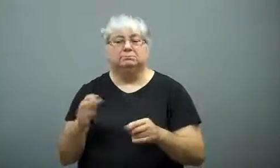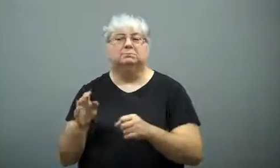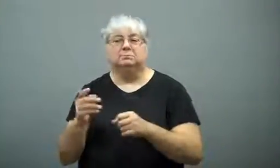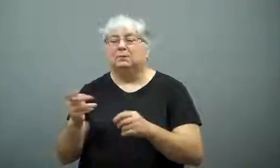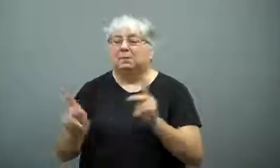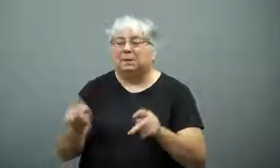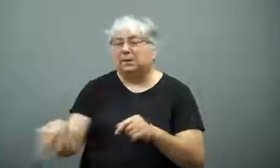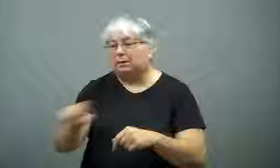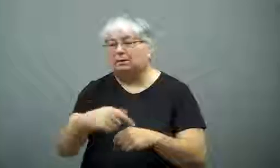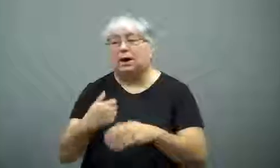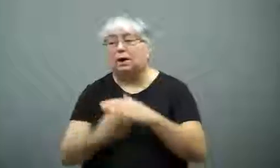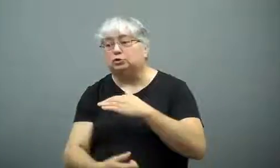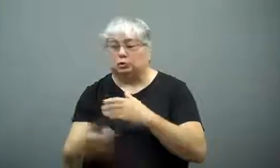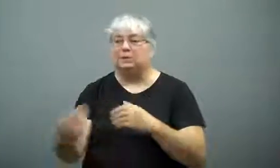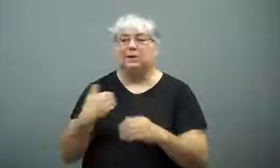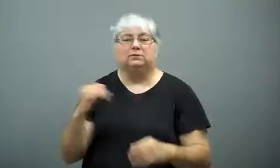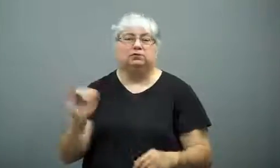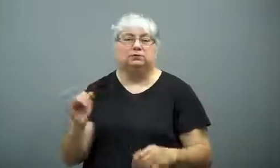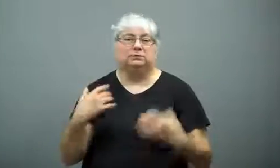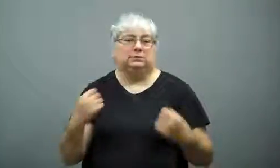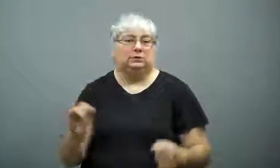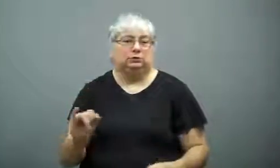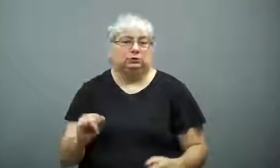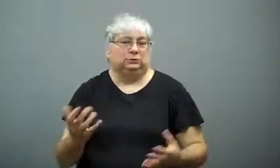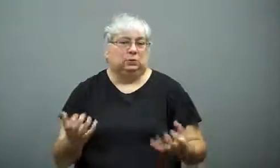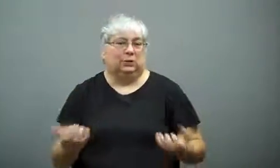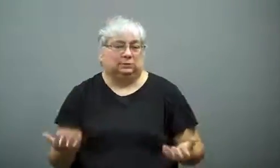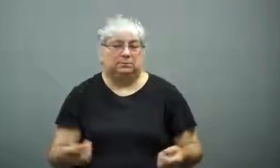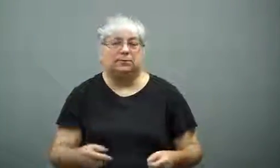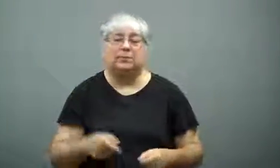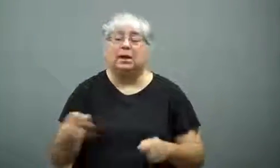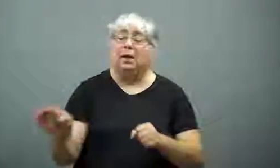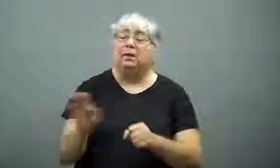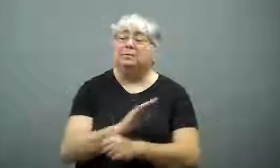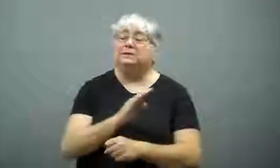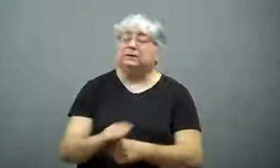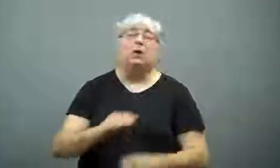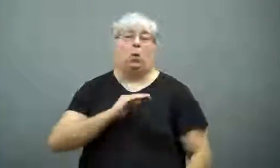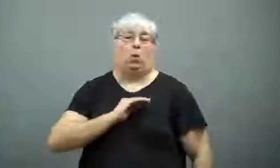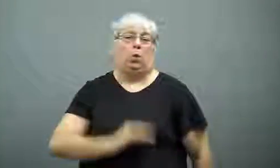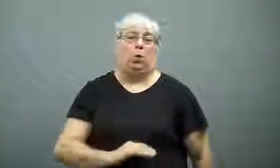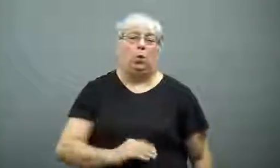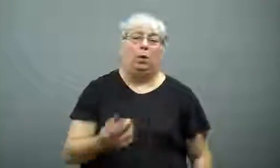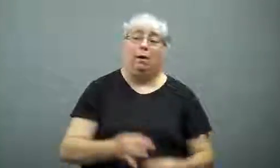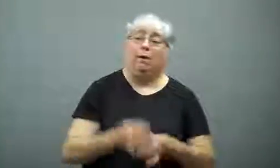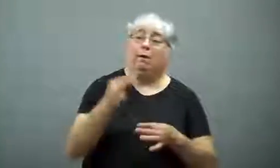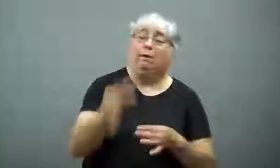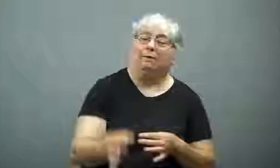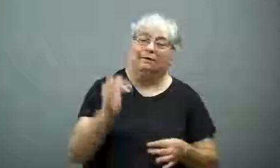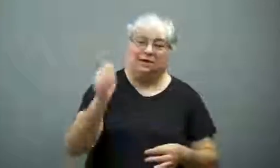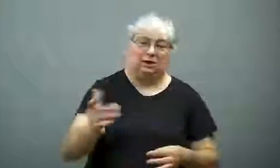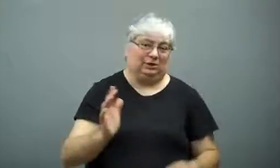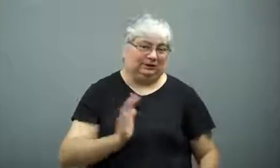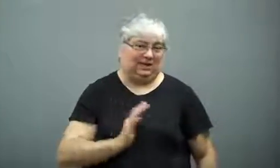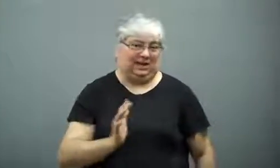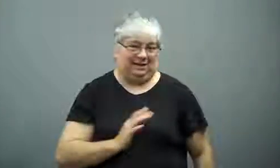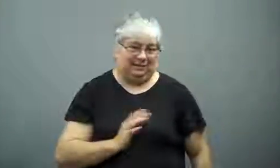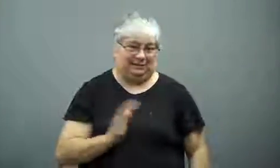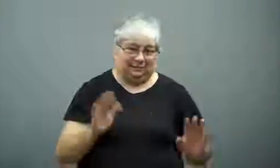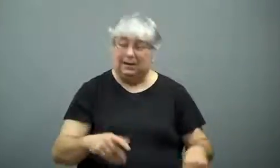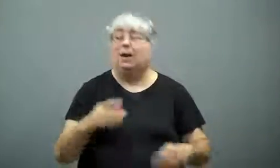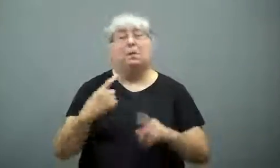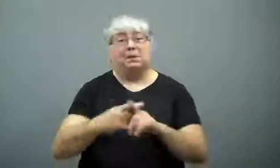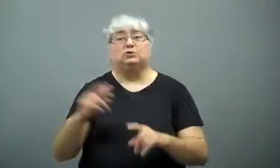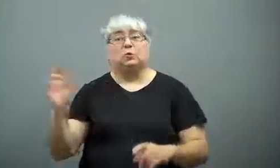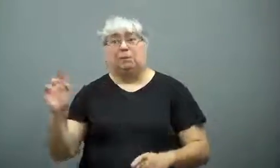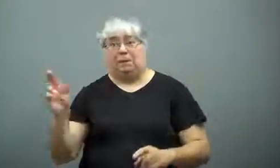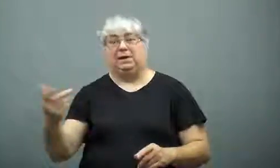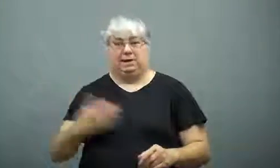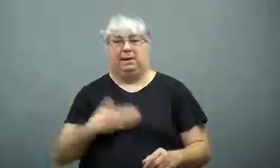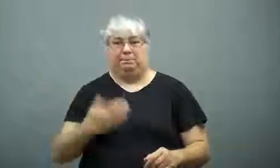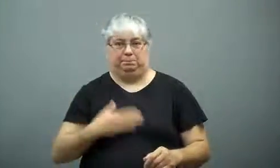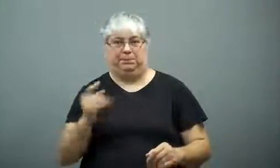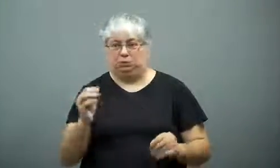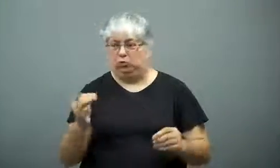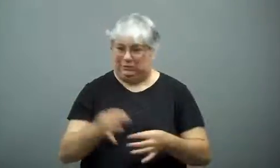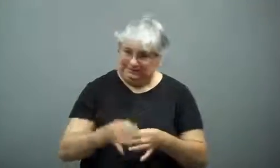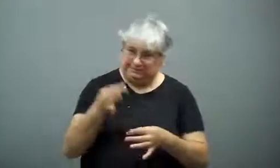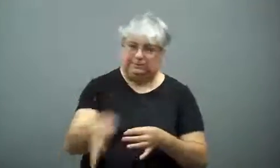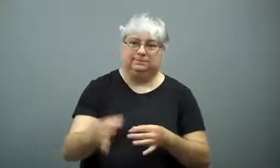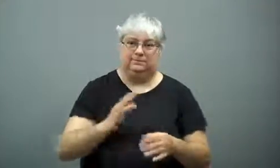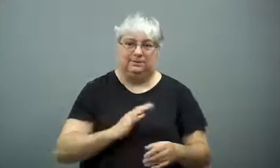That way the people working for them would have insurance.